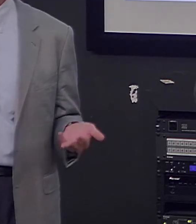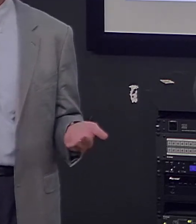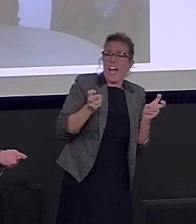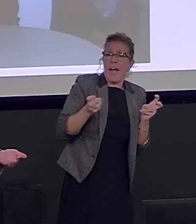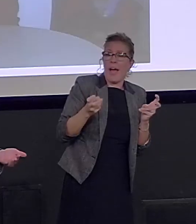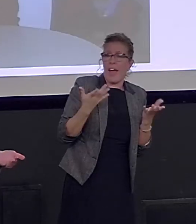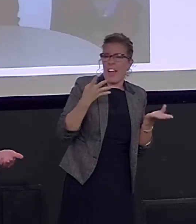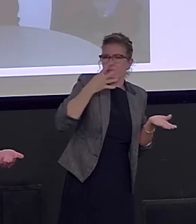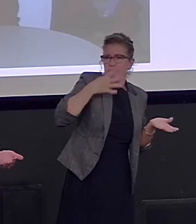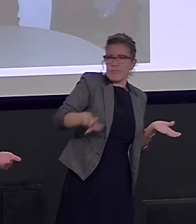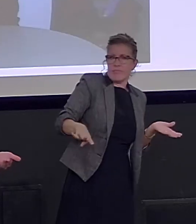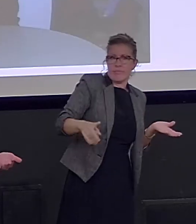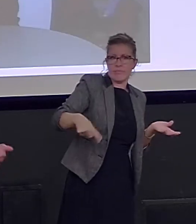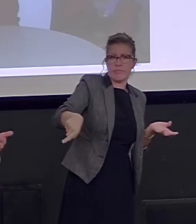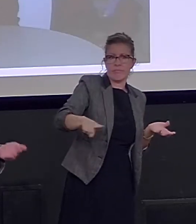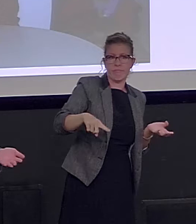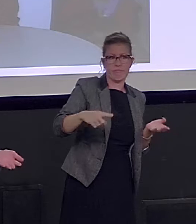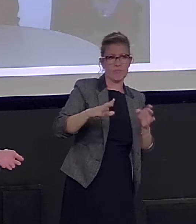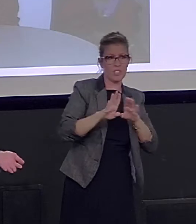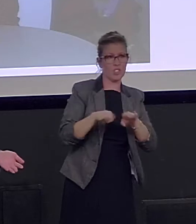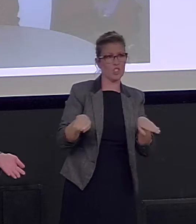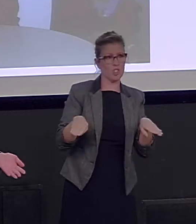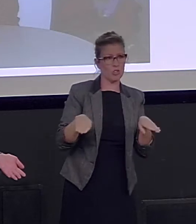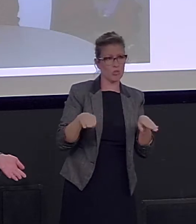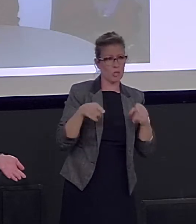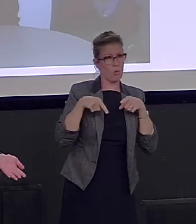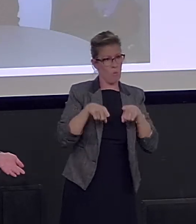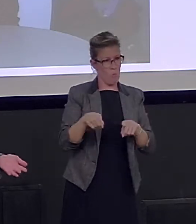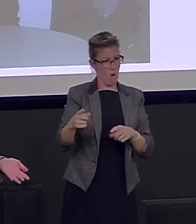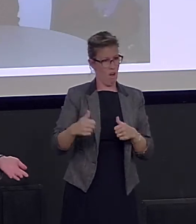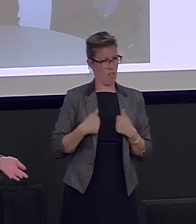the children while they were living in these institutions.